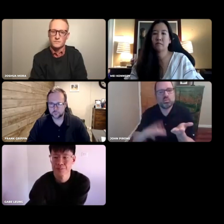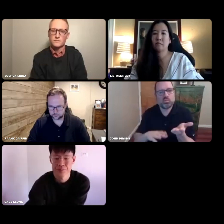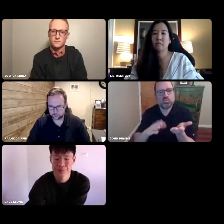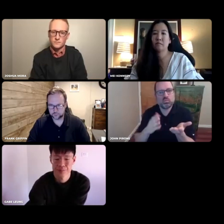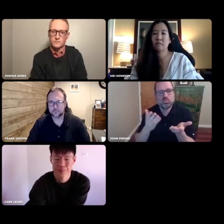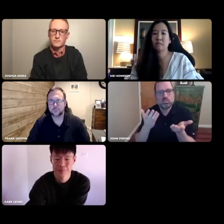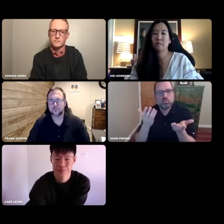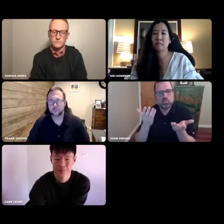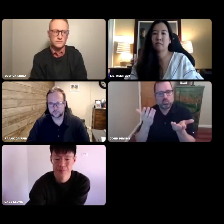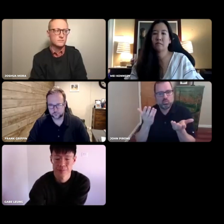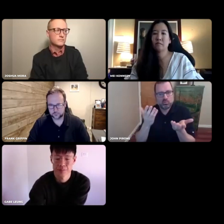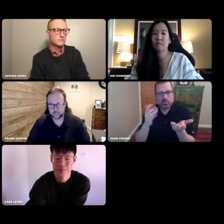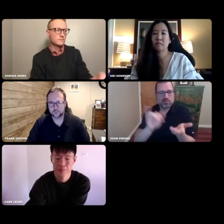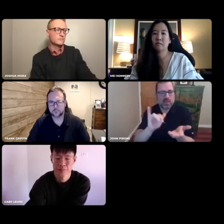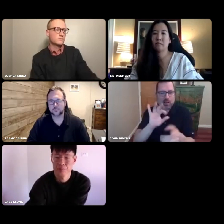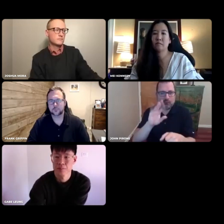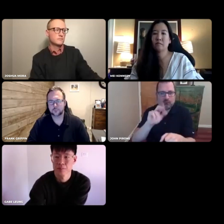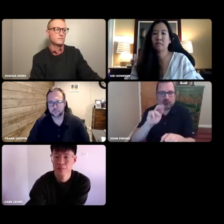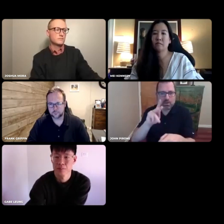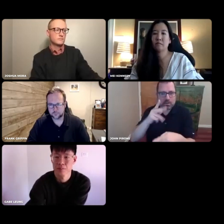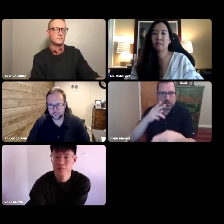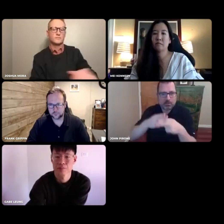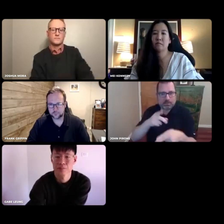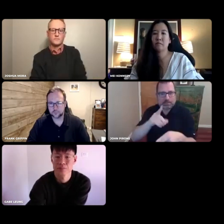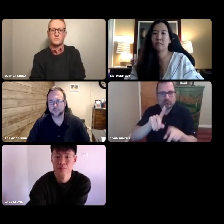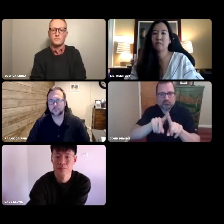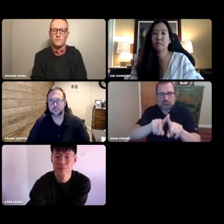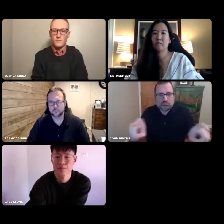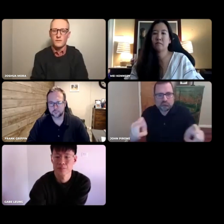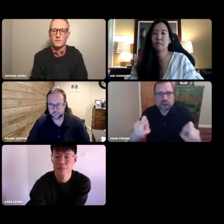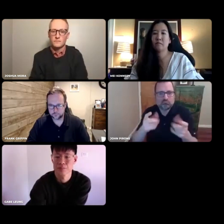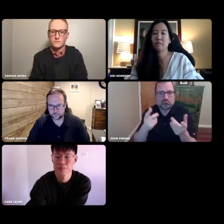Also, it's really important that you communicate with your students.